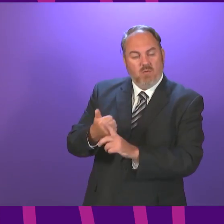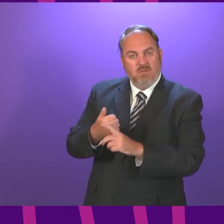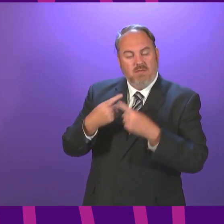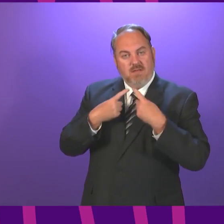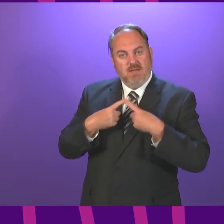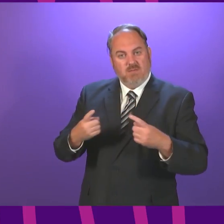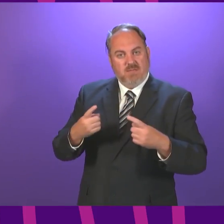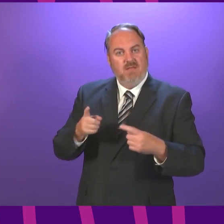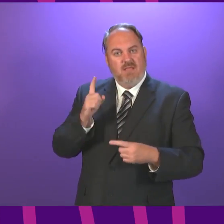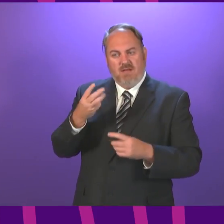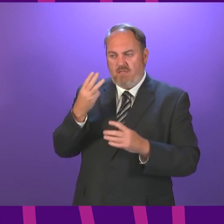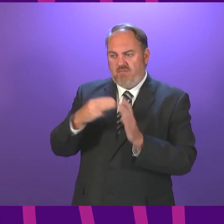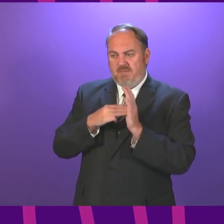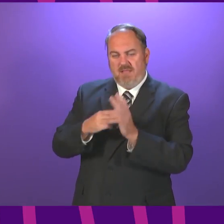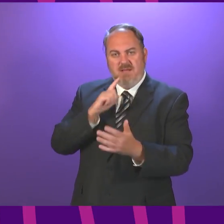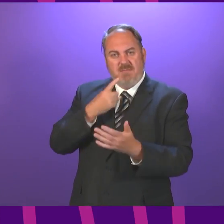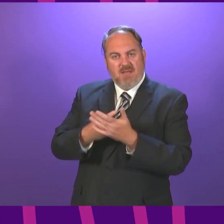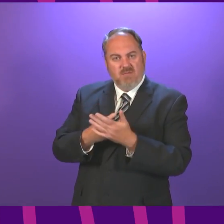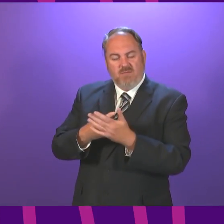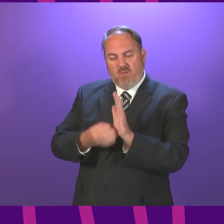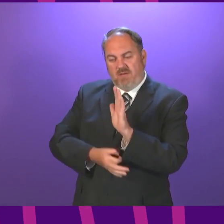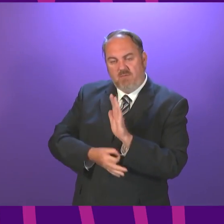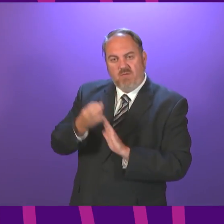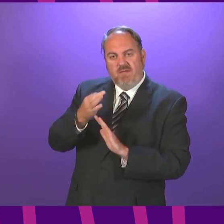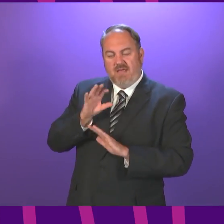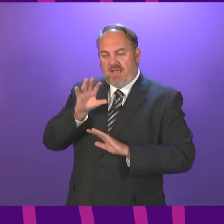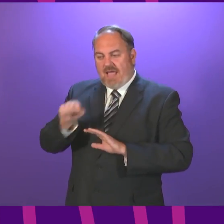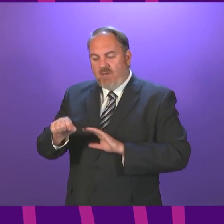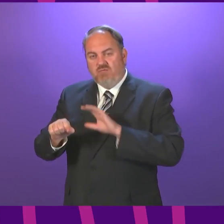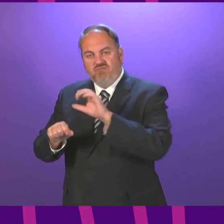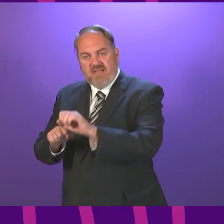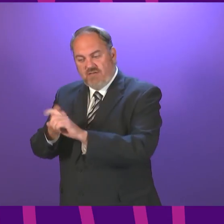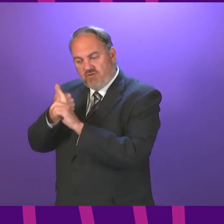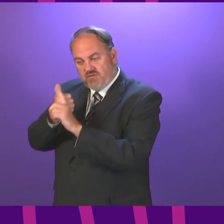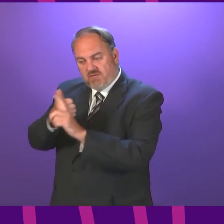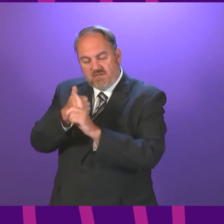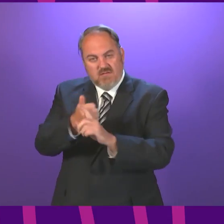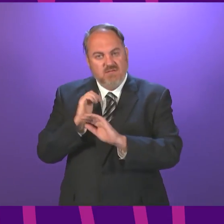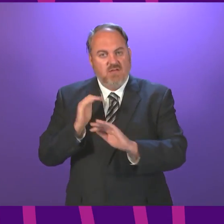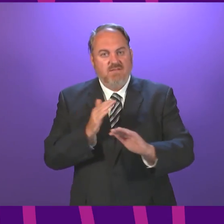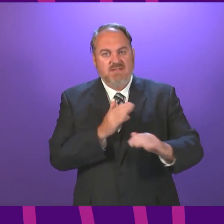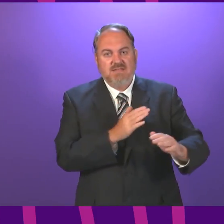with £3 million for outreach services, and about our determination to implement the new